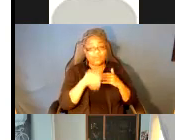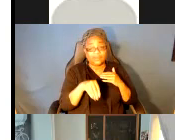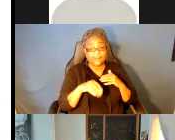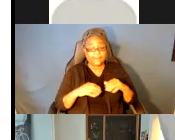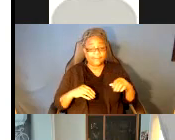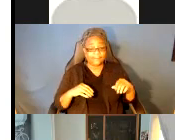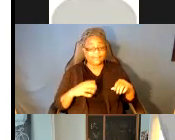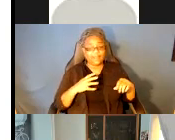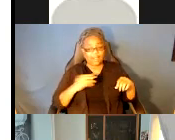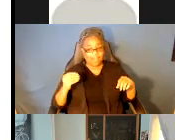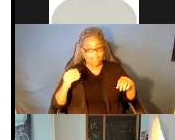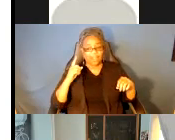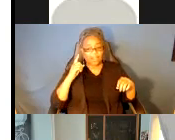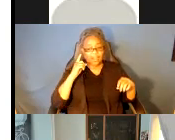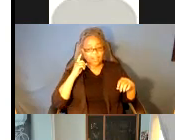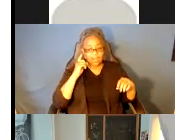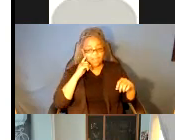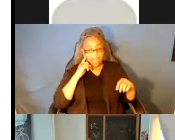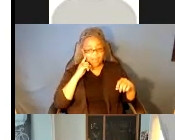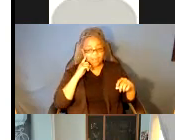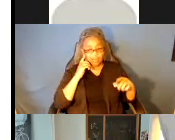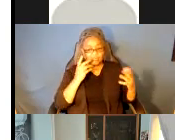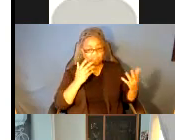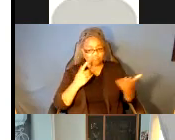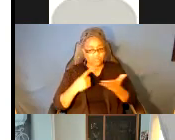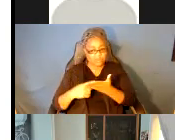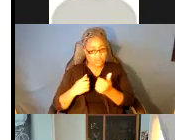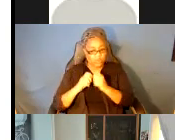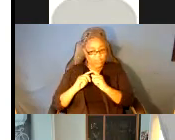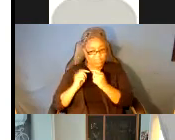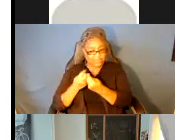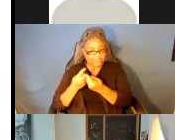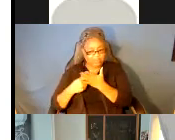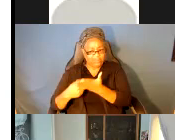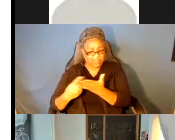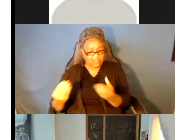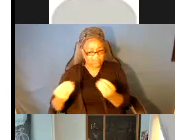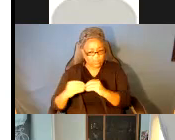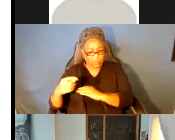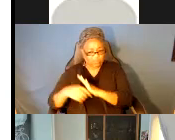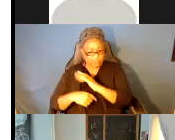and I will take this back to our team to discuss further. That's a great question actually.